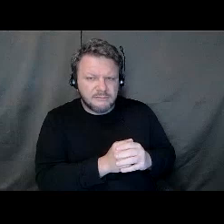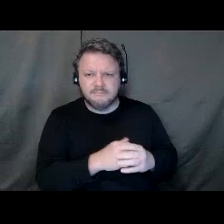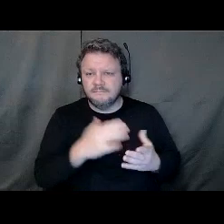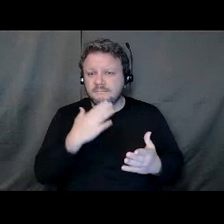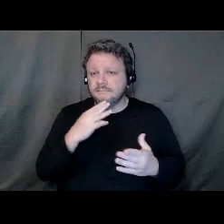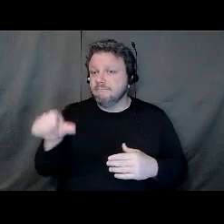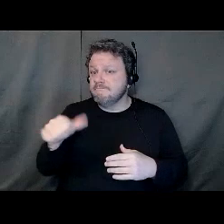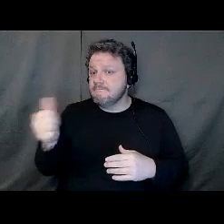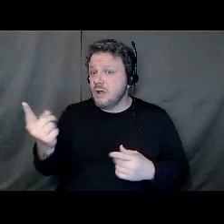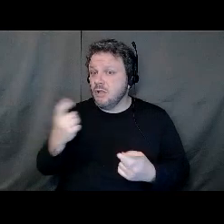Thank you. That would be great. Any other questions?